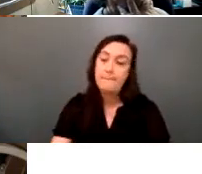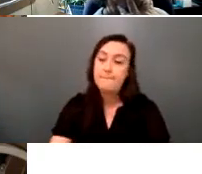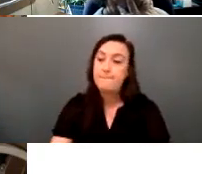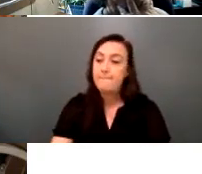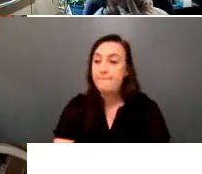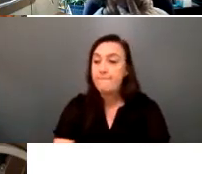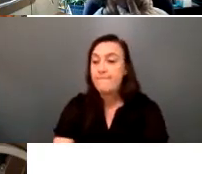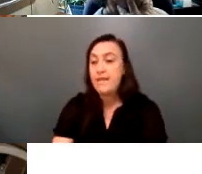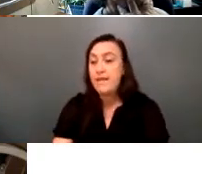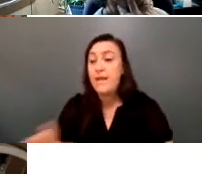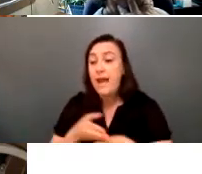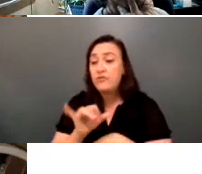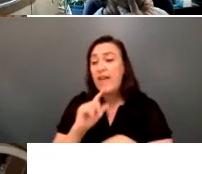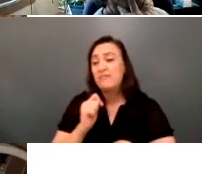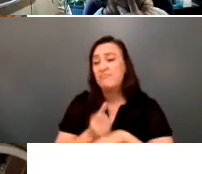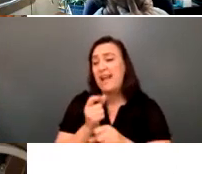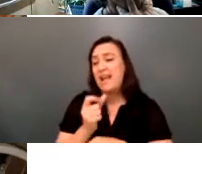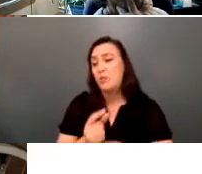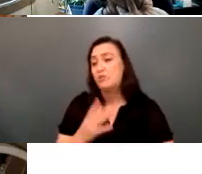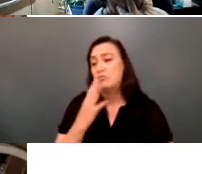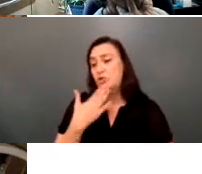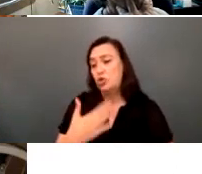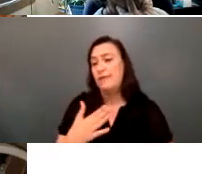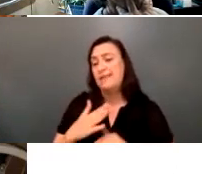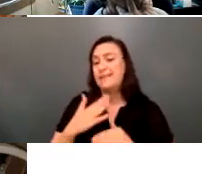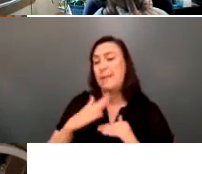on you can do an annual meeting as a very bare minimum for this service.